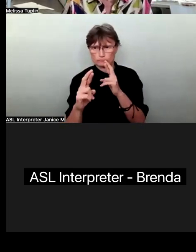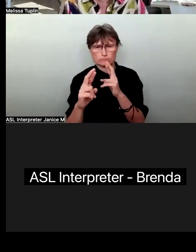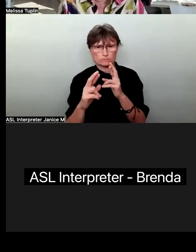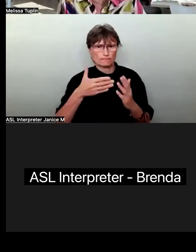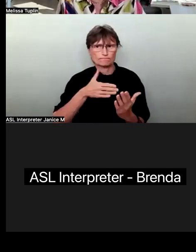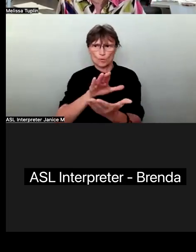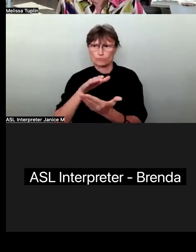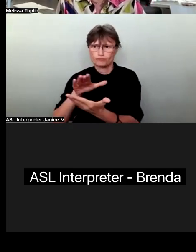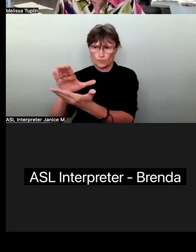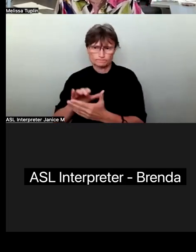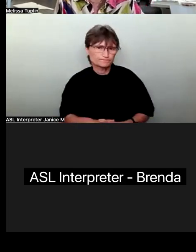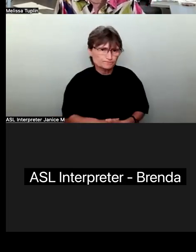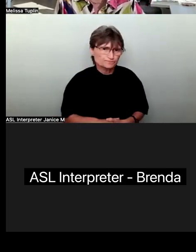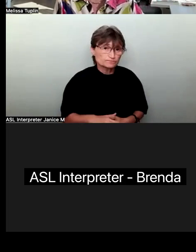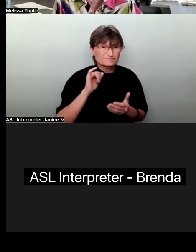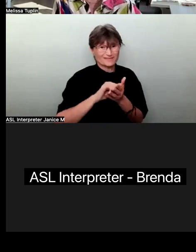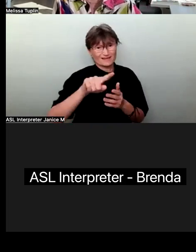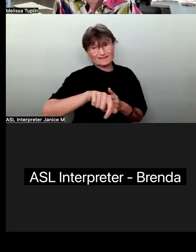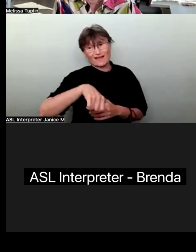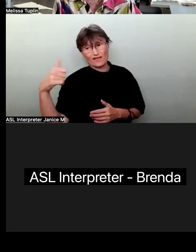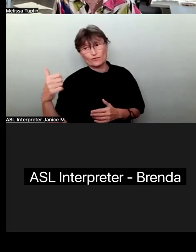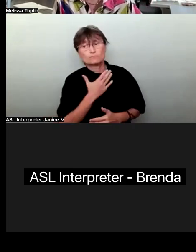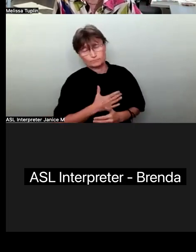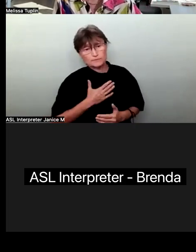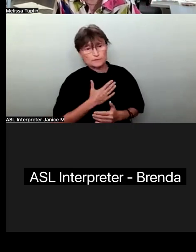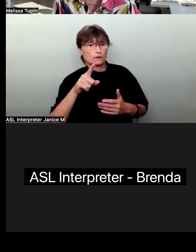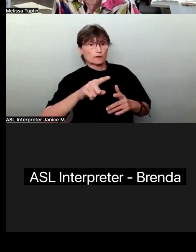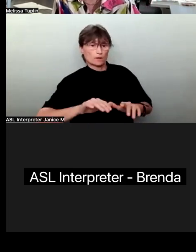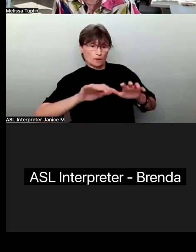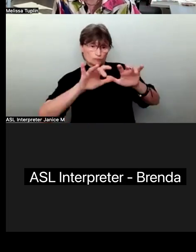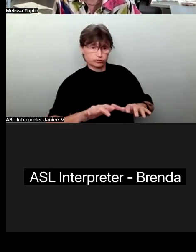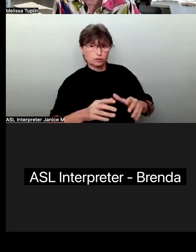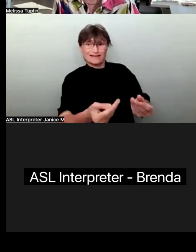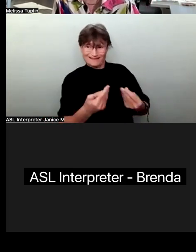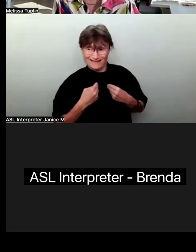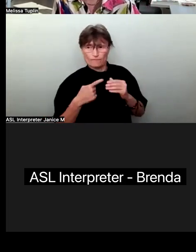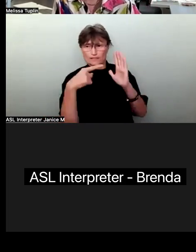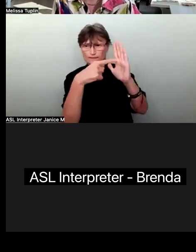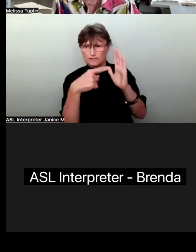So once again, this is an area to be specific. The list of examples of policies,